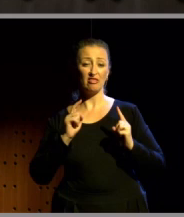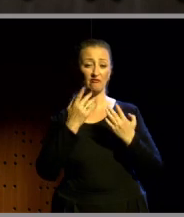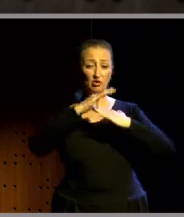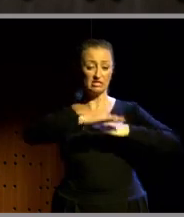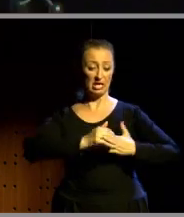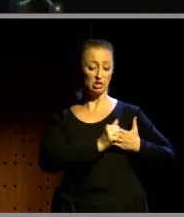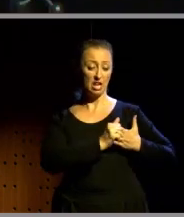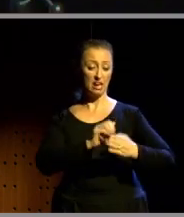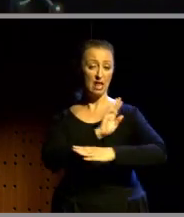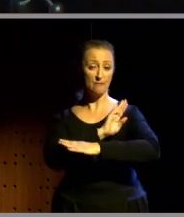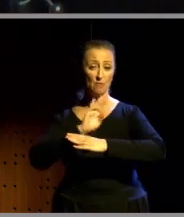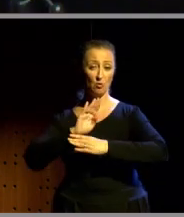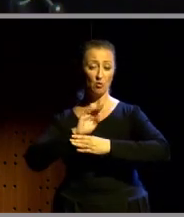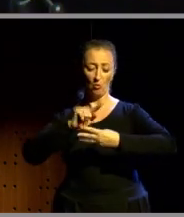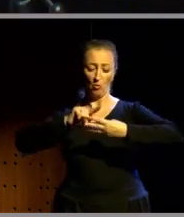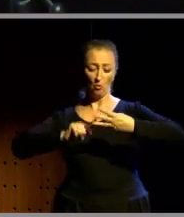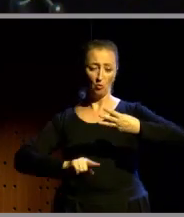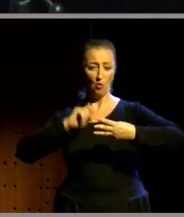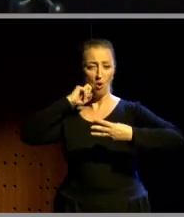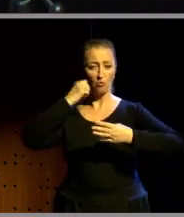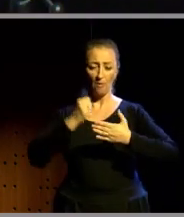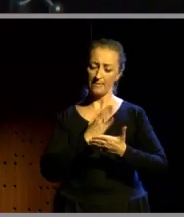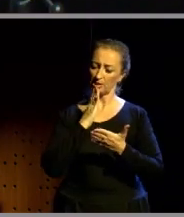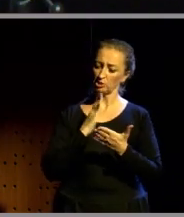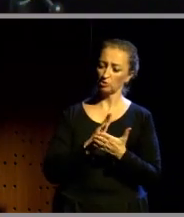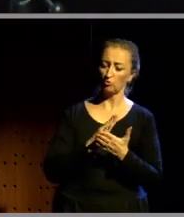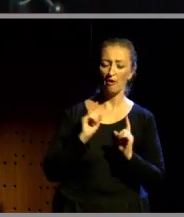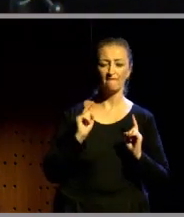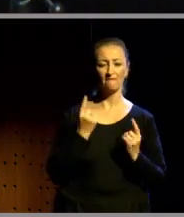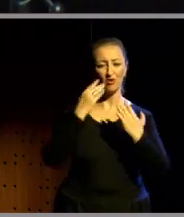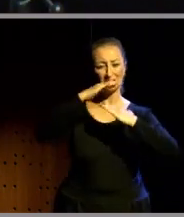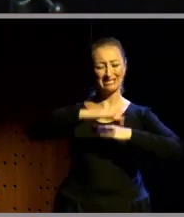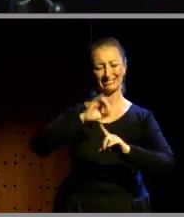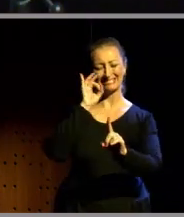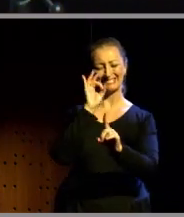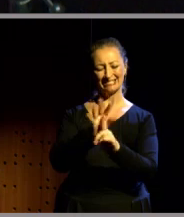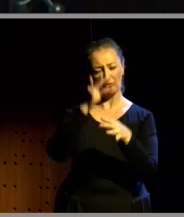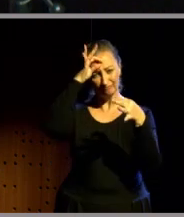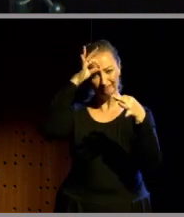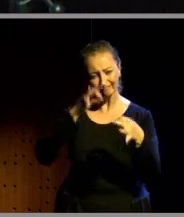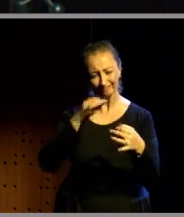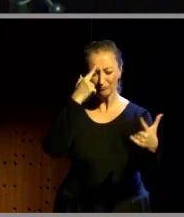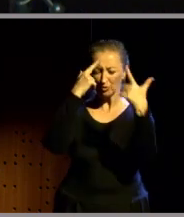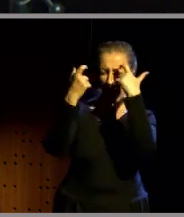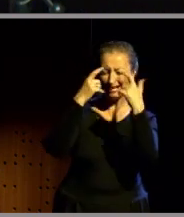First Nations self-determination and creative autonomy for our arts